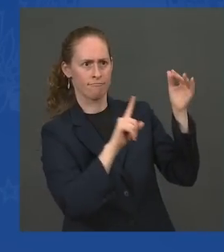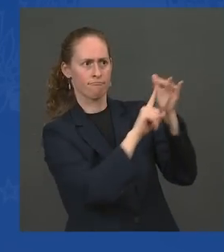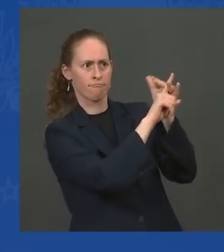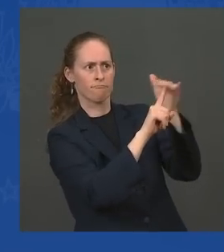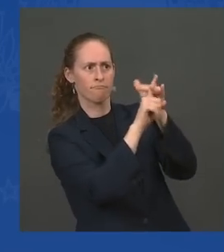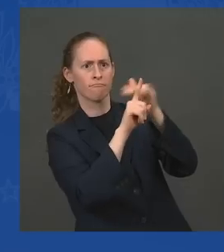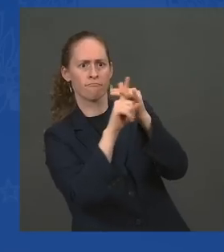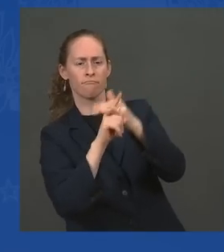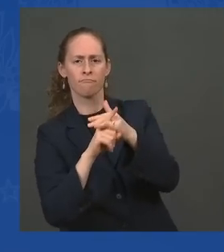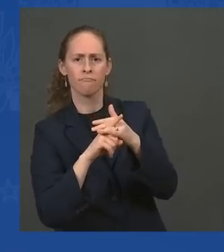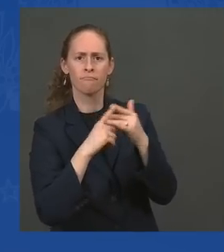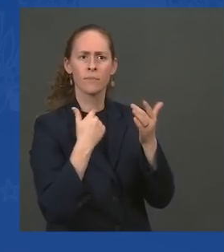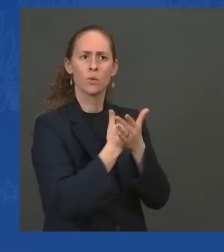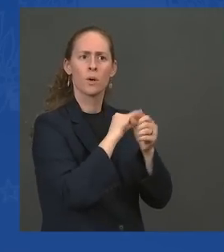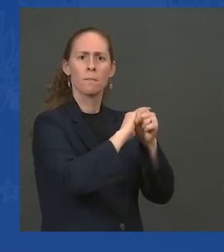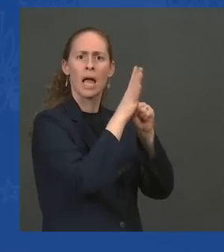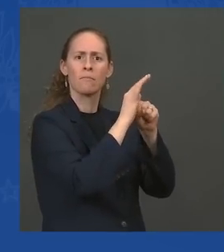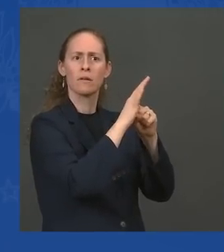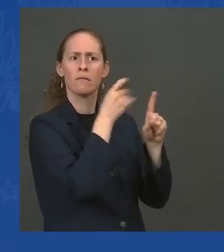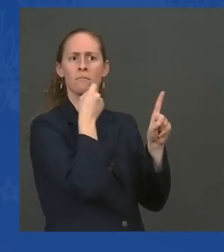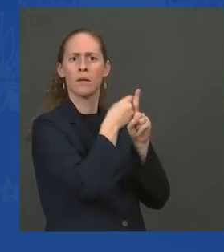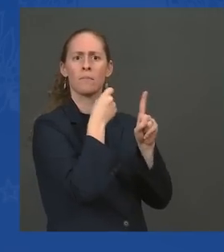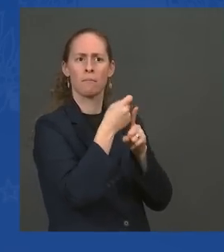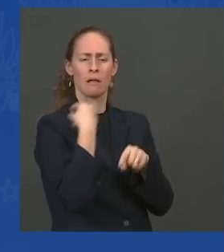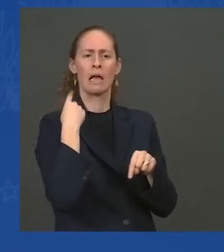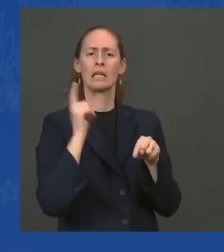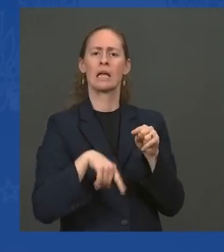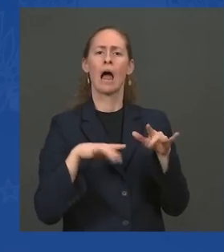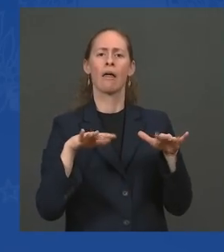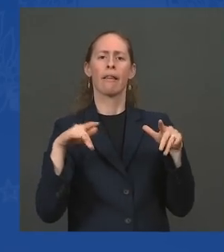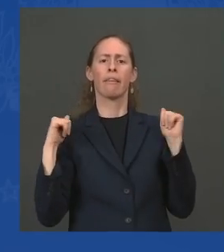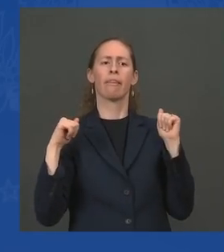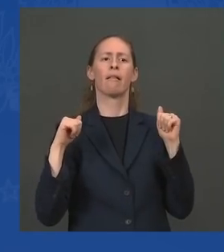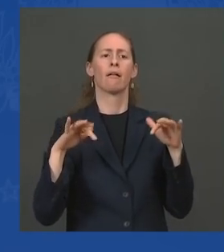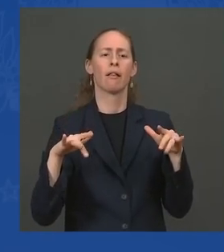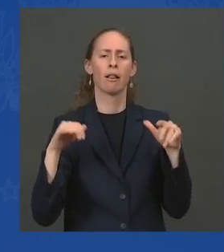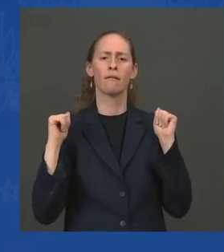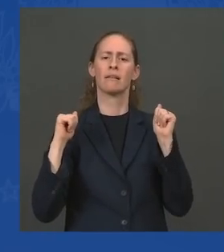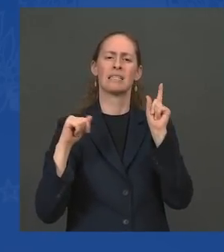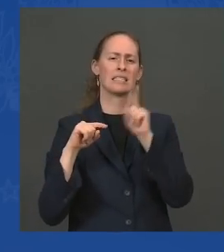so we're not where we are now, because there will be others. Folks, I'm betting on America.